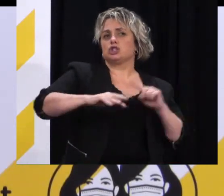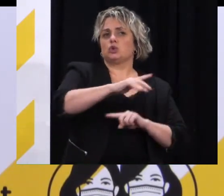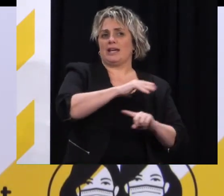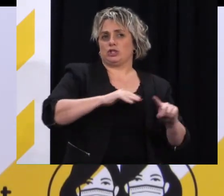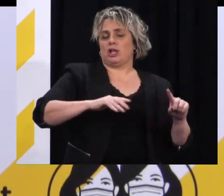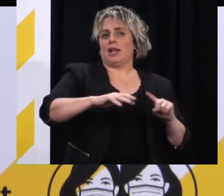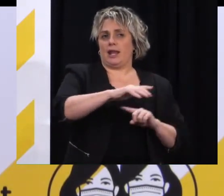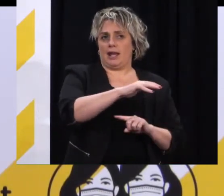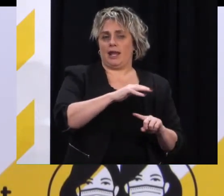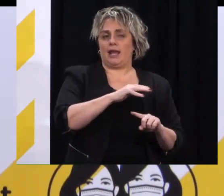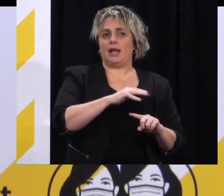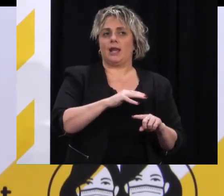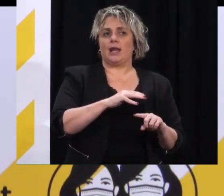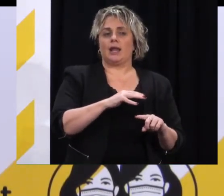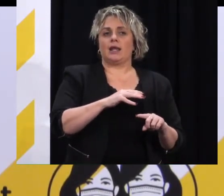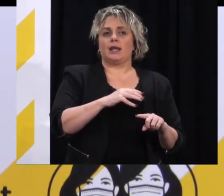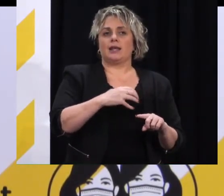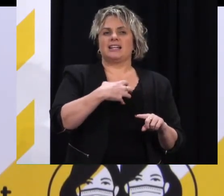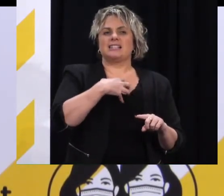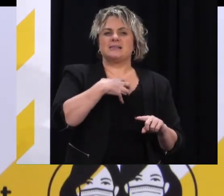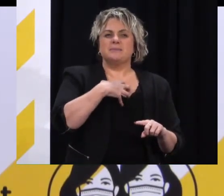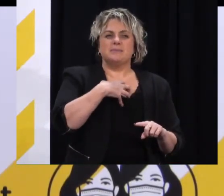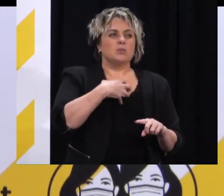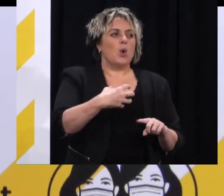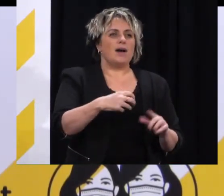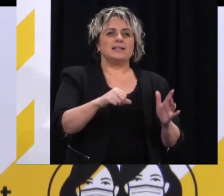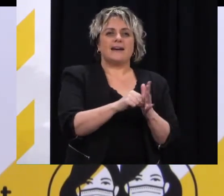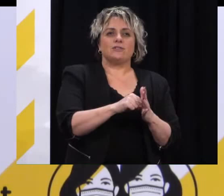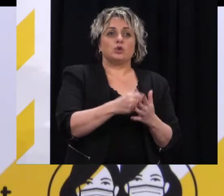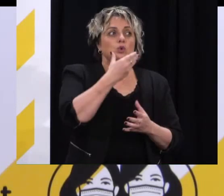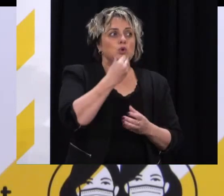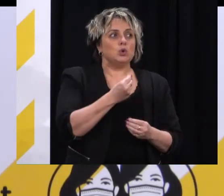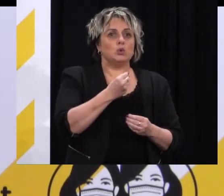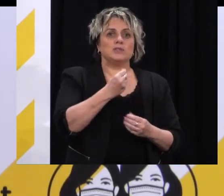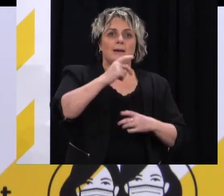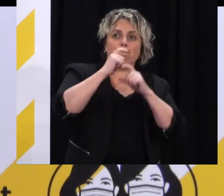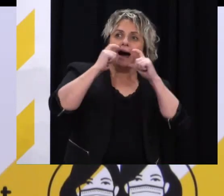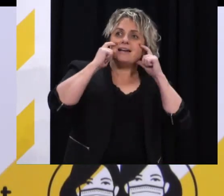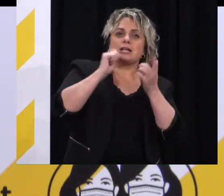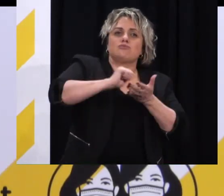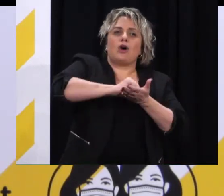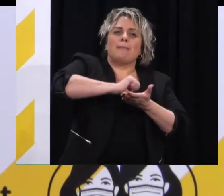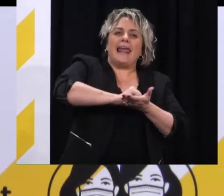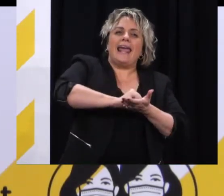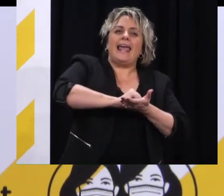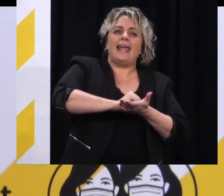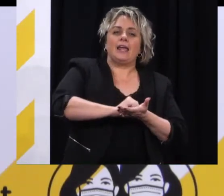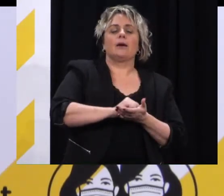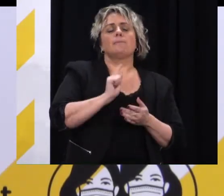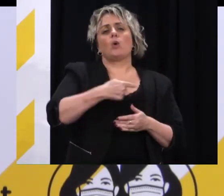our approach to date has been school settings. It is hard for children certainly under the